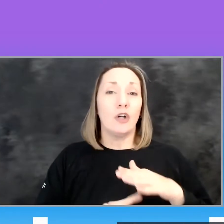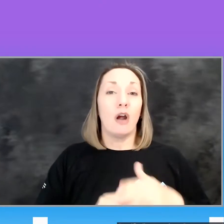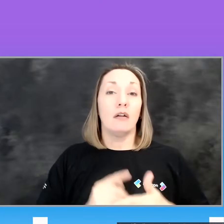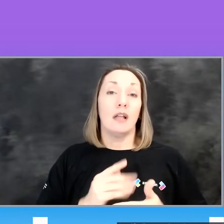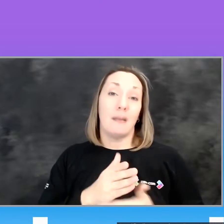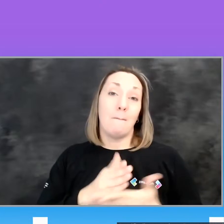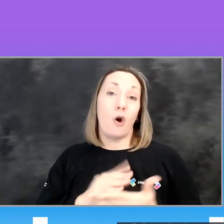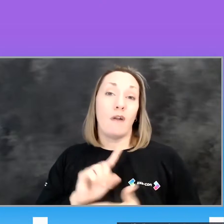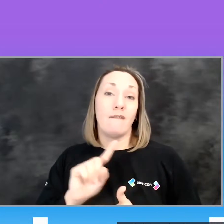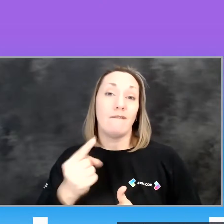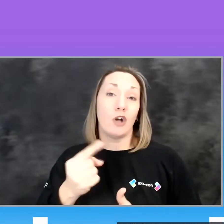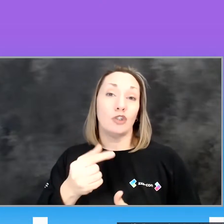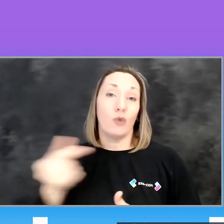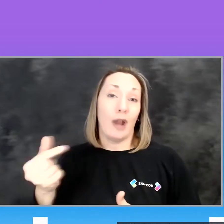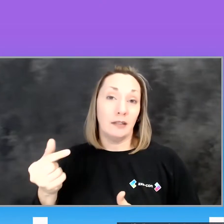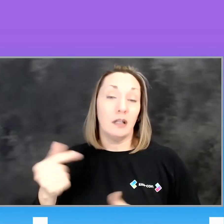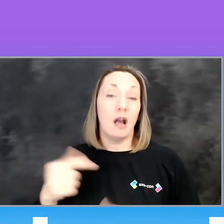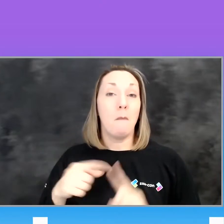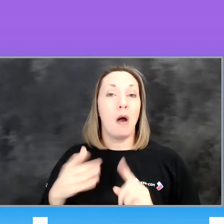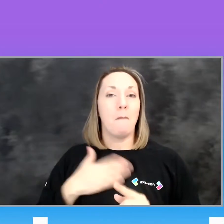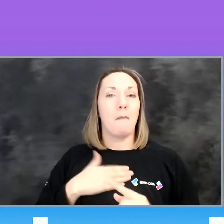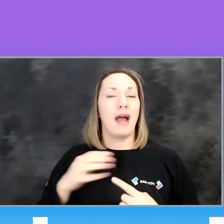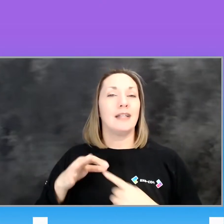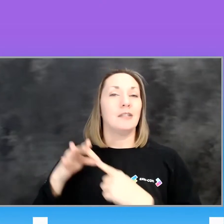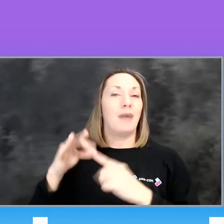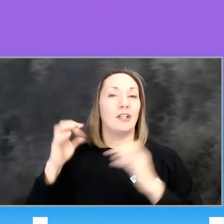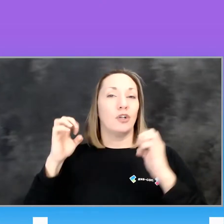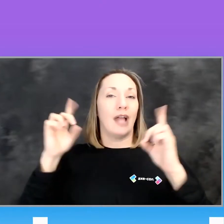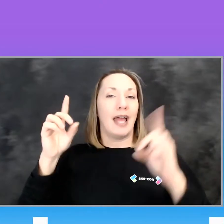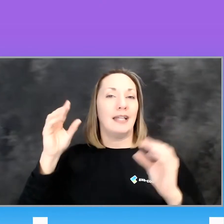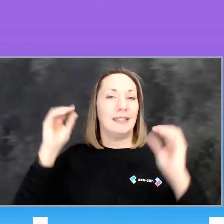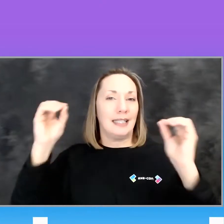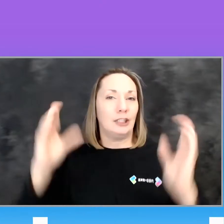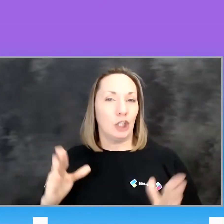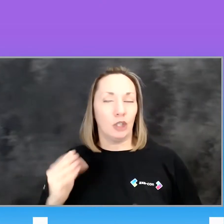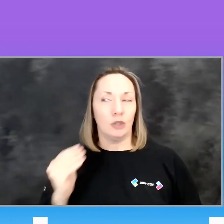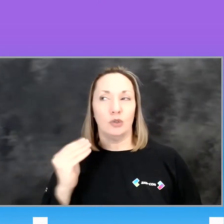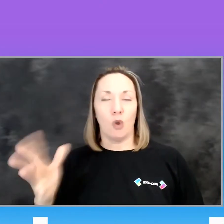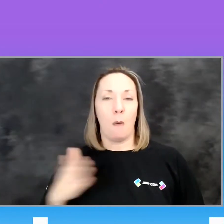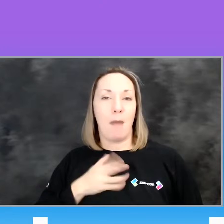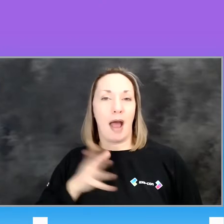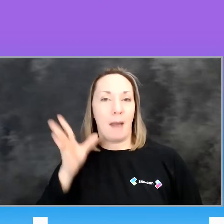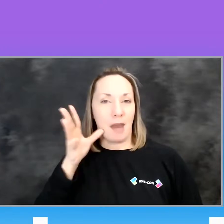grade. But my special ed teacher